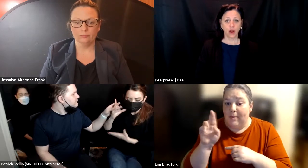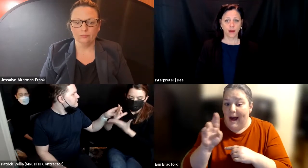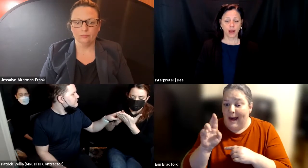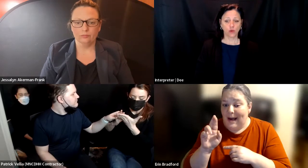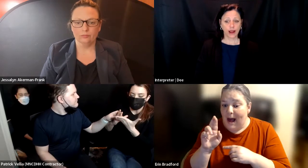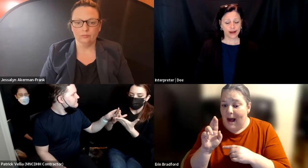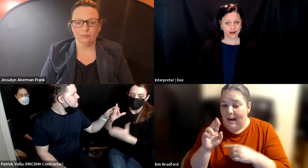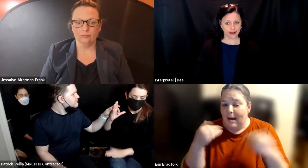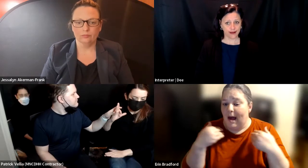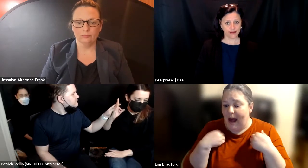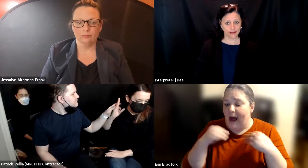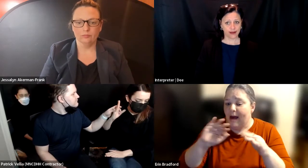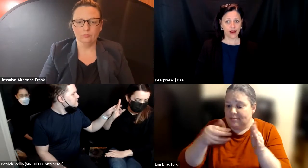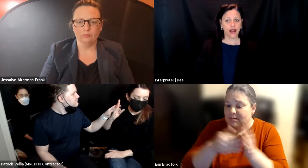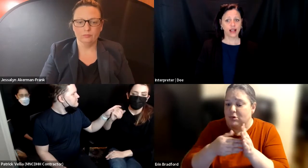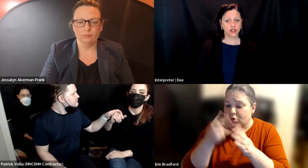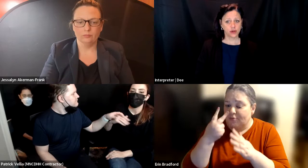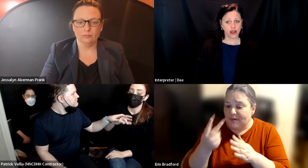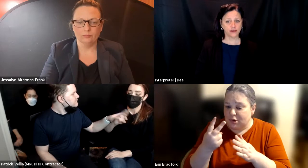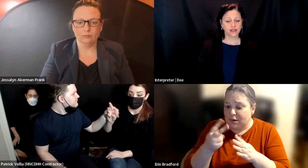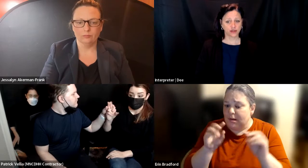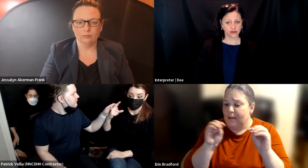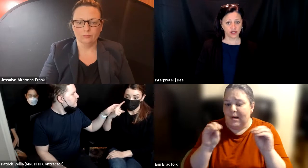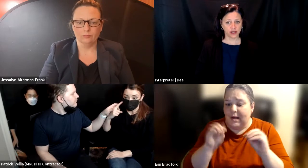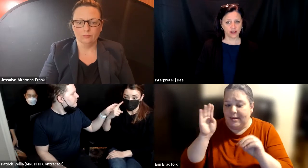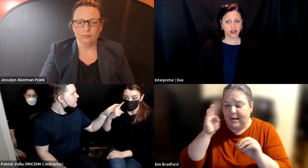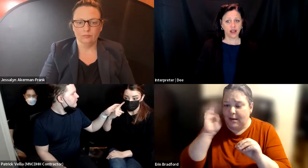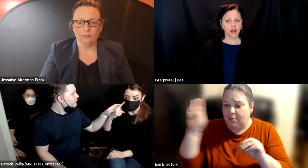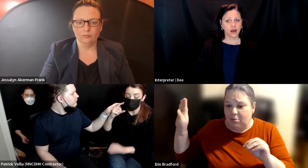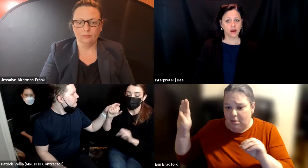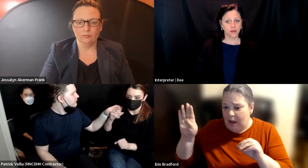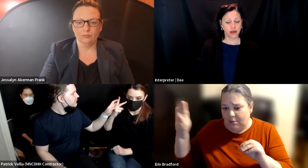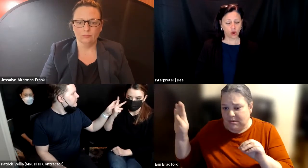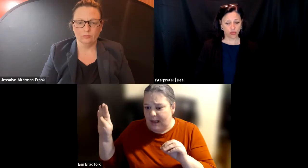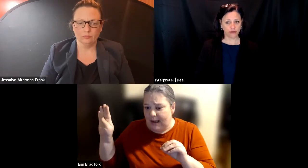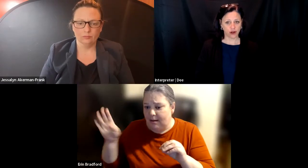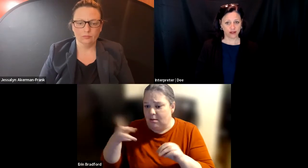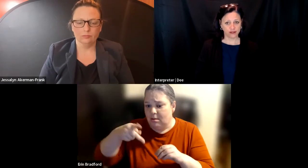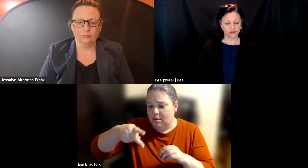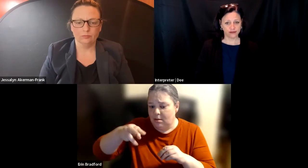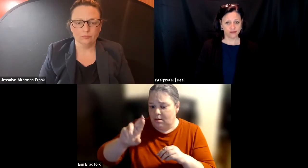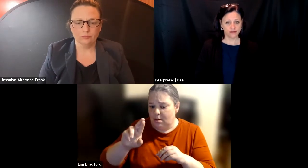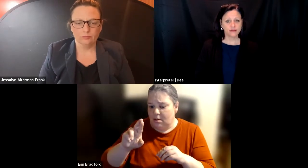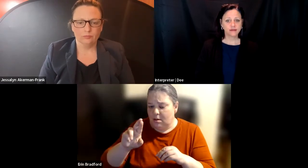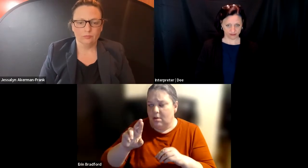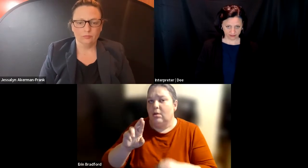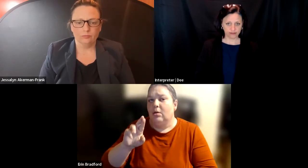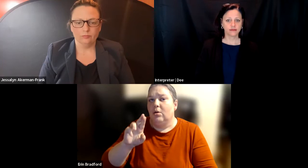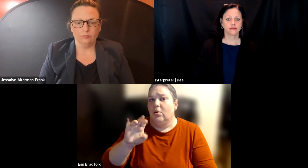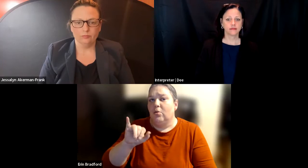Only peripheral.